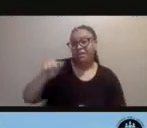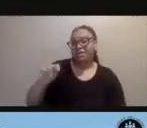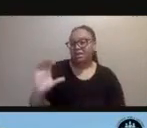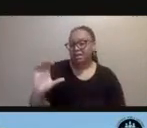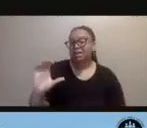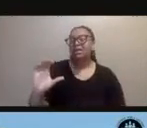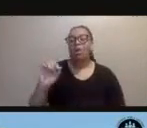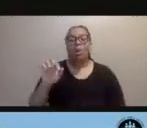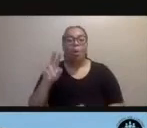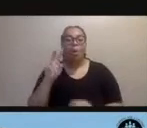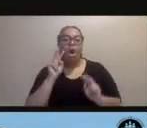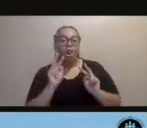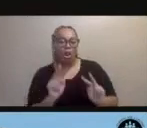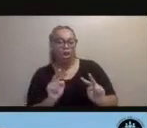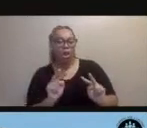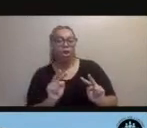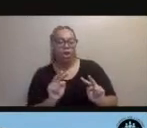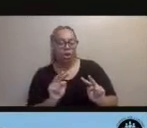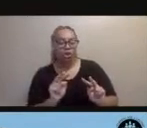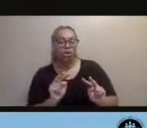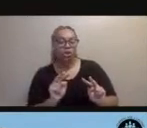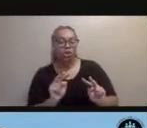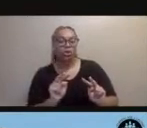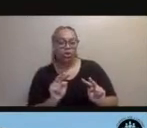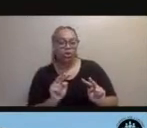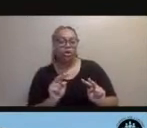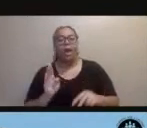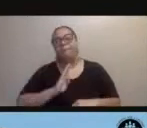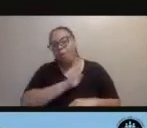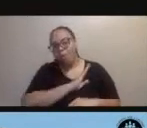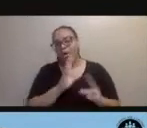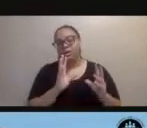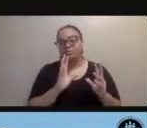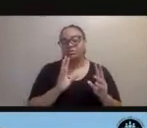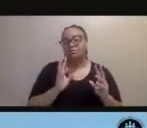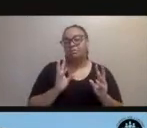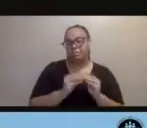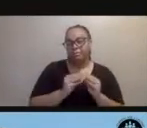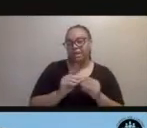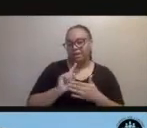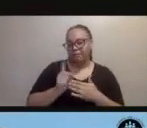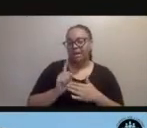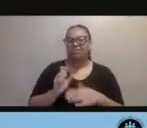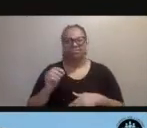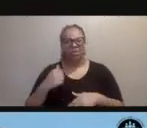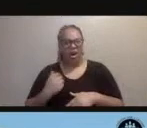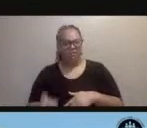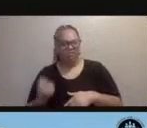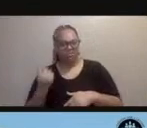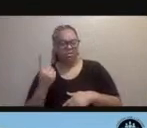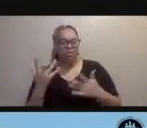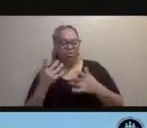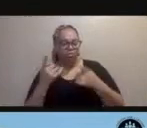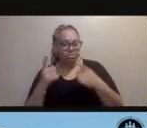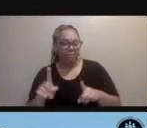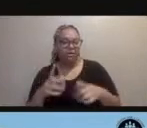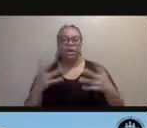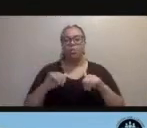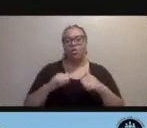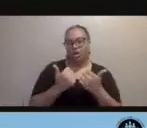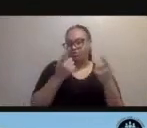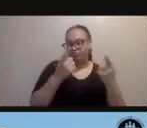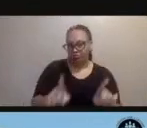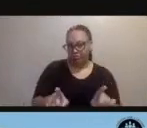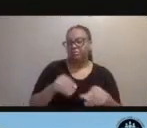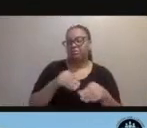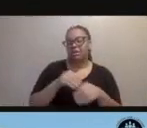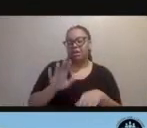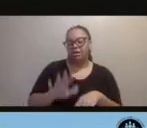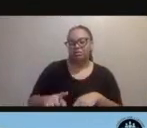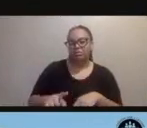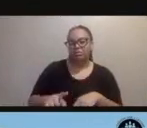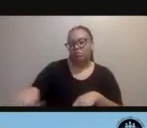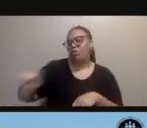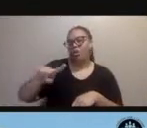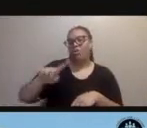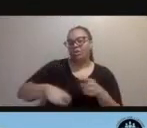I WOULD ATTEND MOST OR SOME PTC